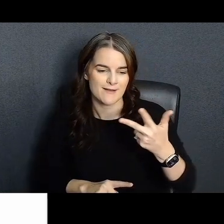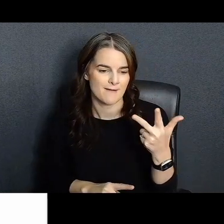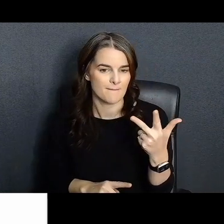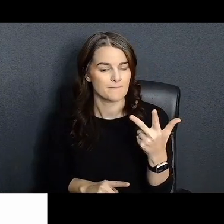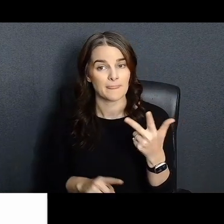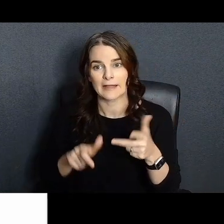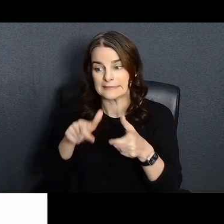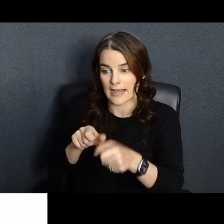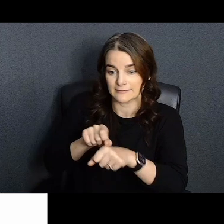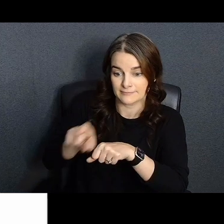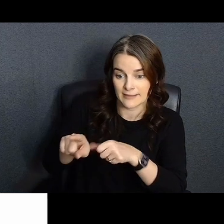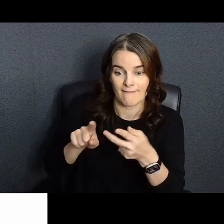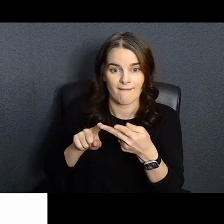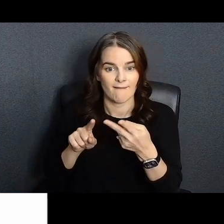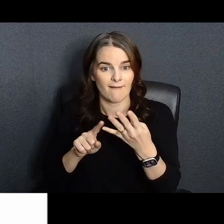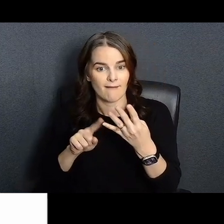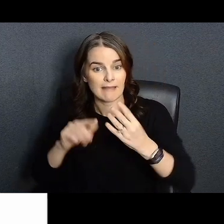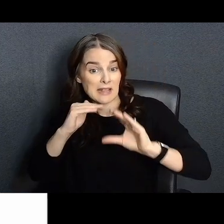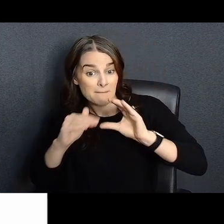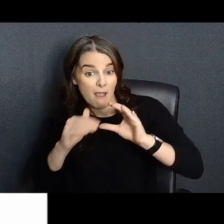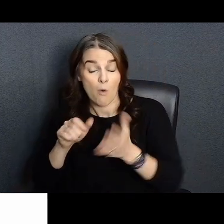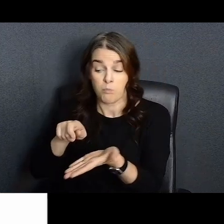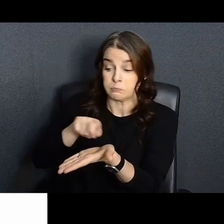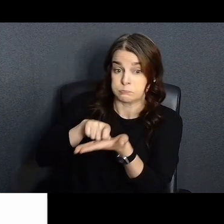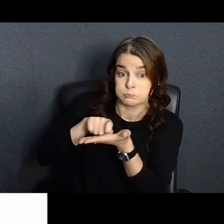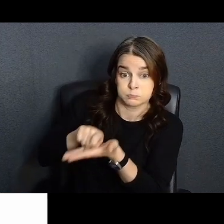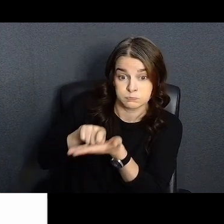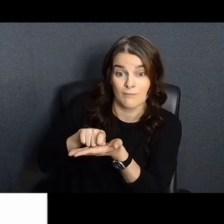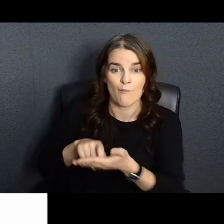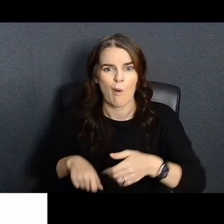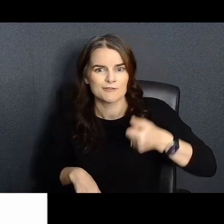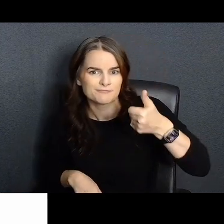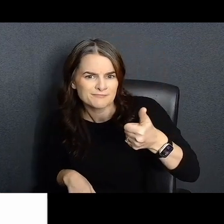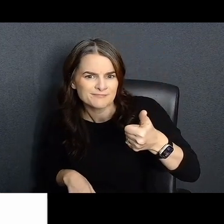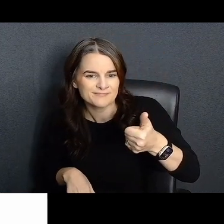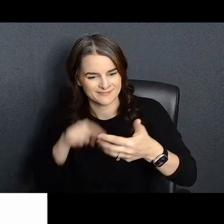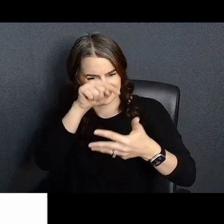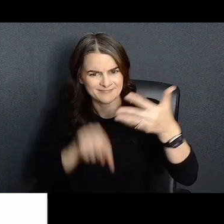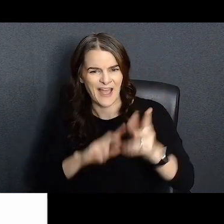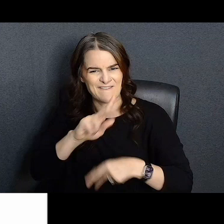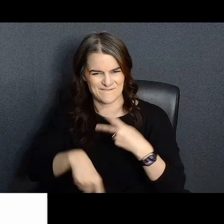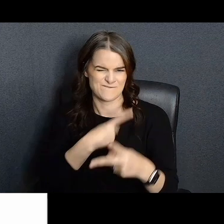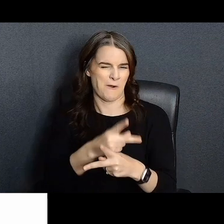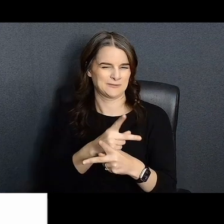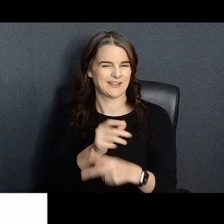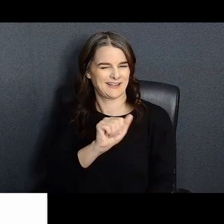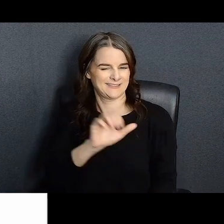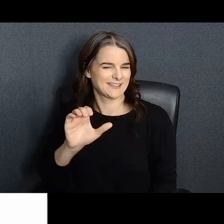Maybe you wrote a note on a piece of paper. Gave a thumbs up. Those are all forms of AAC.